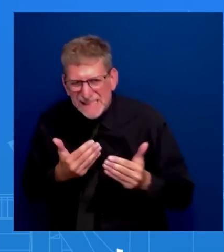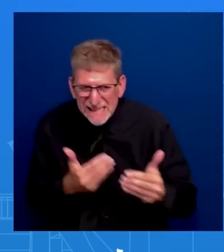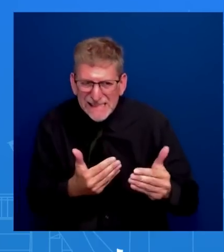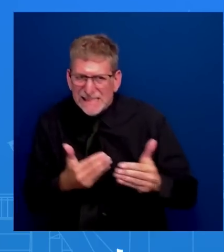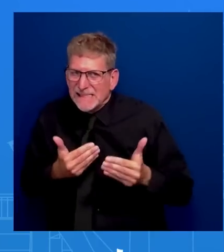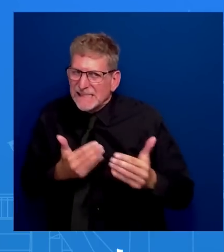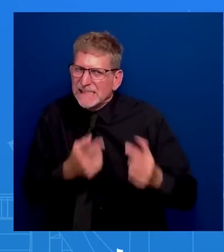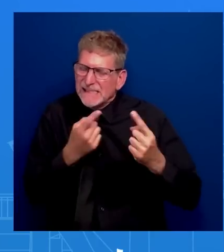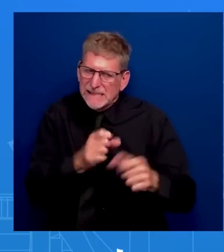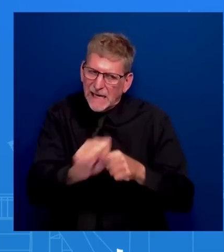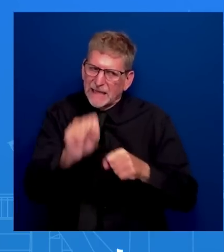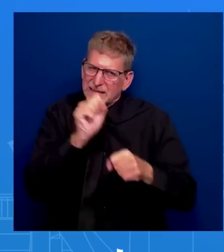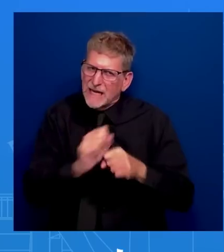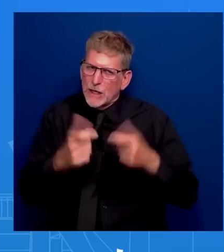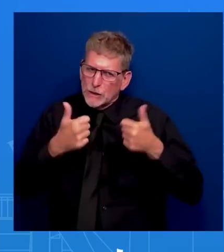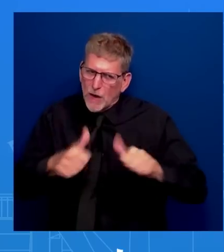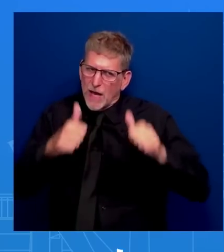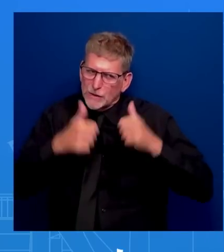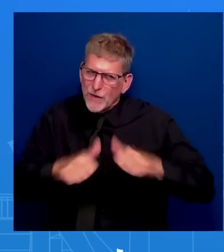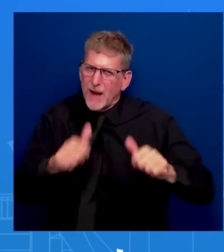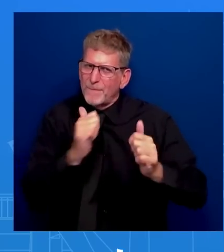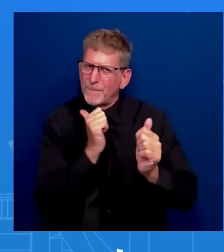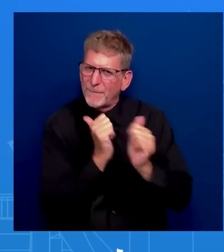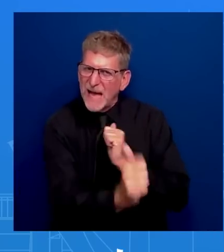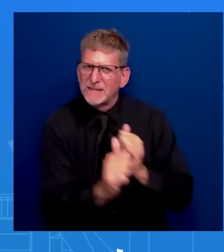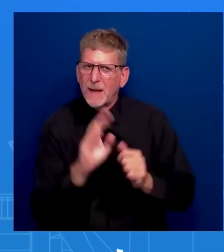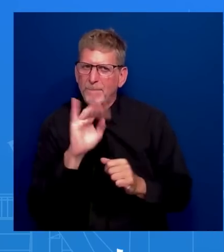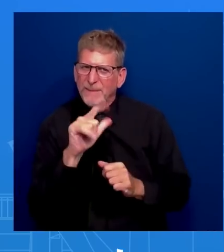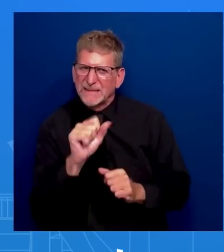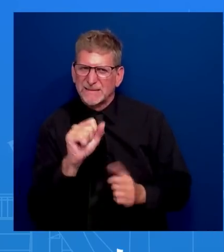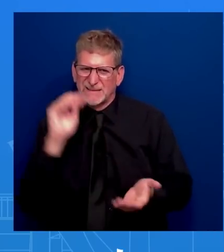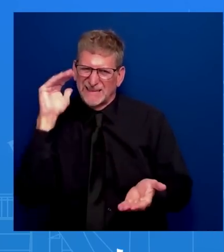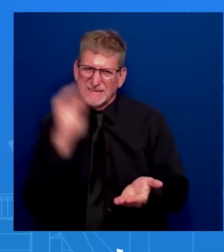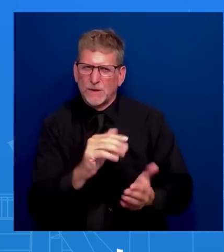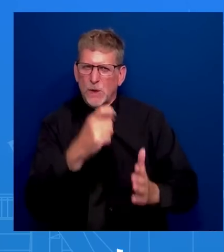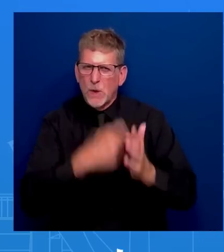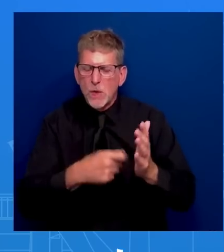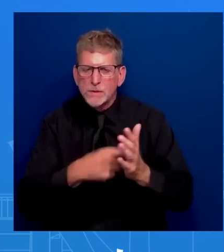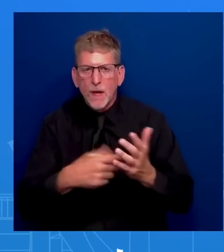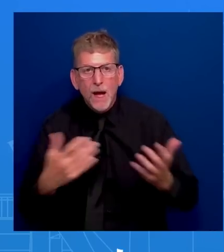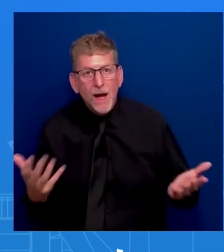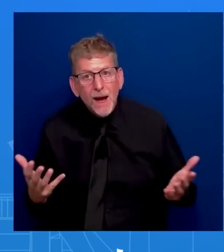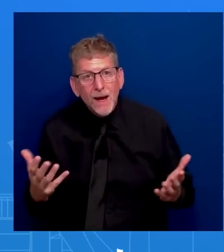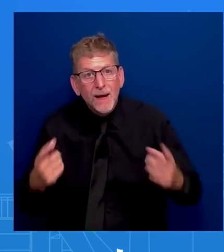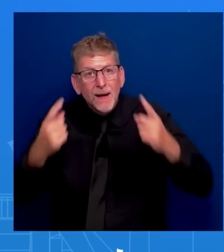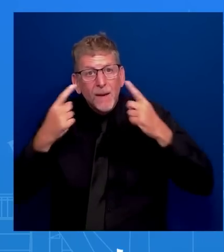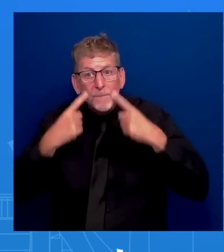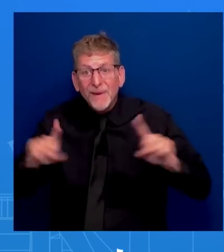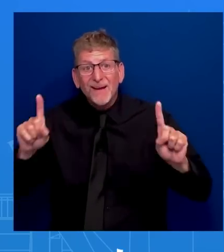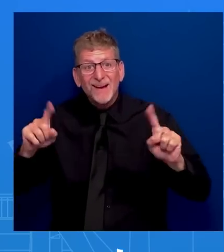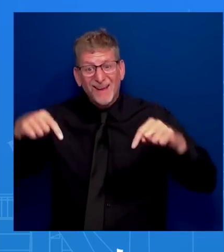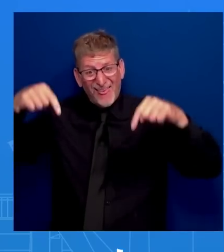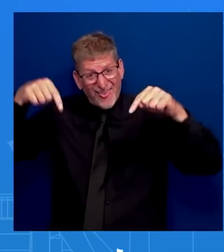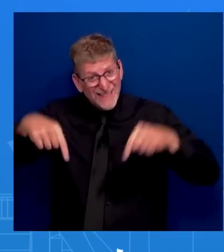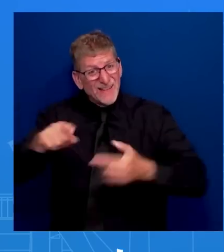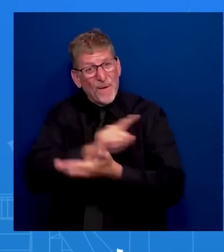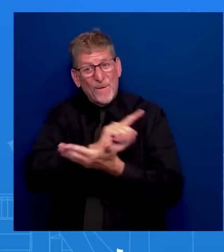And finally, what we have seen this week is a win -- is a win for the American public. And so, the President, the Vice President, Cabinet Secretaries,